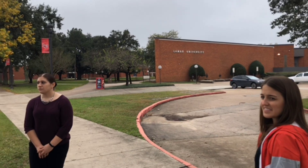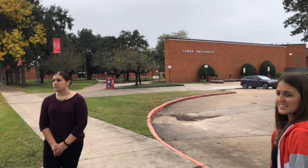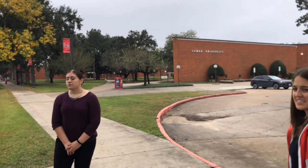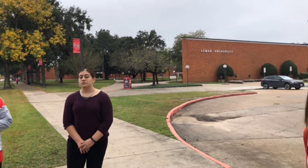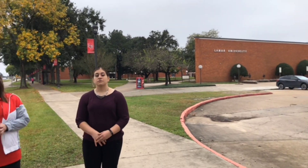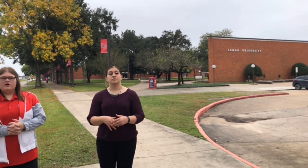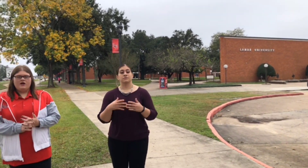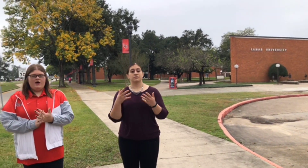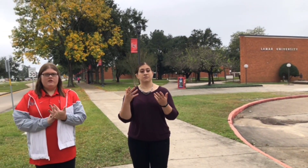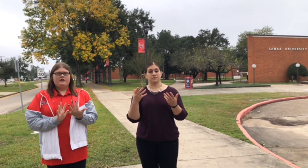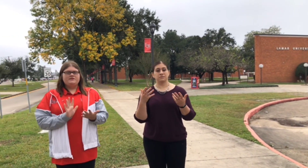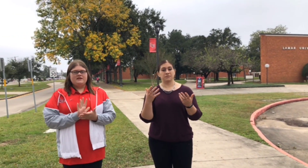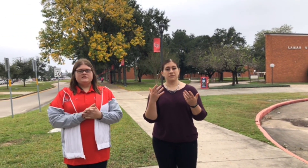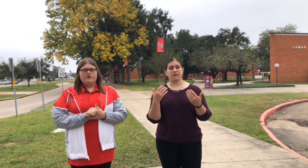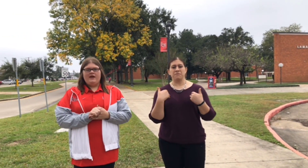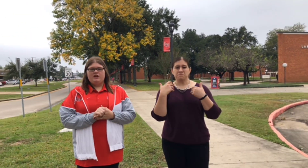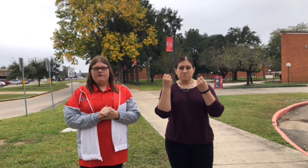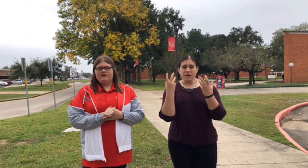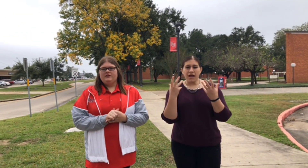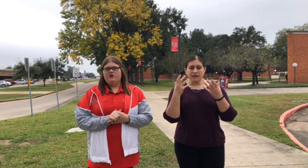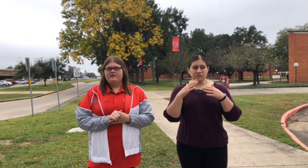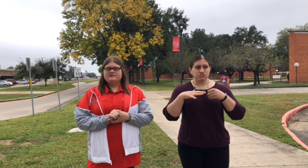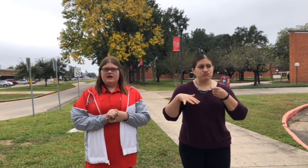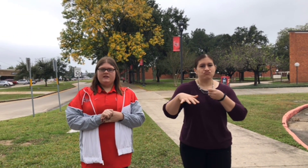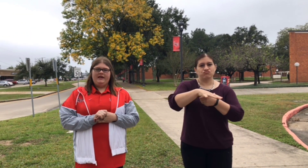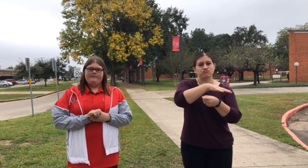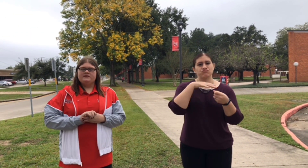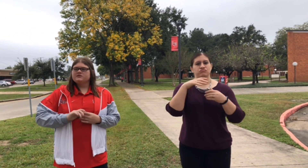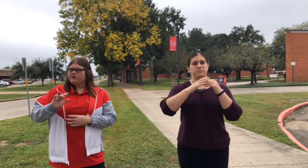We have a lot a lot of things located over here on this side of the campus so